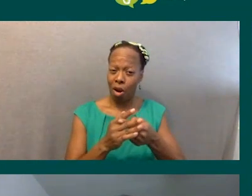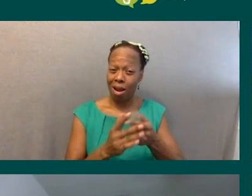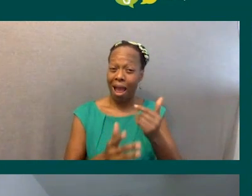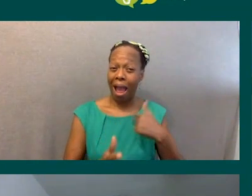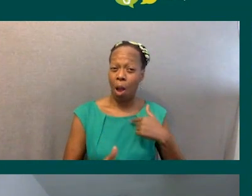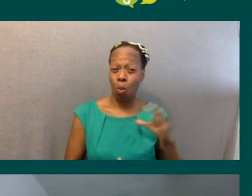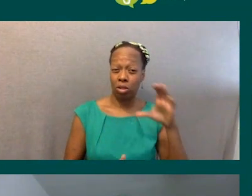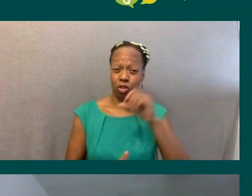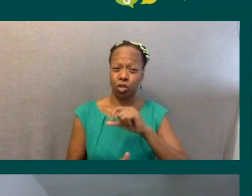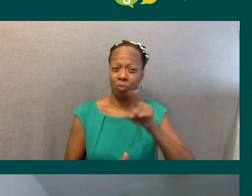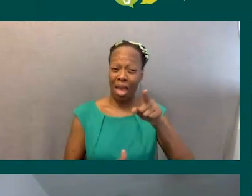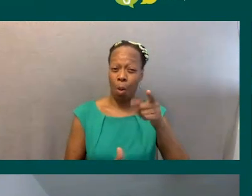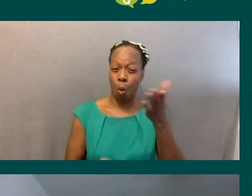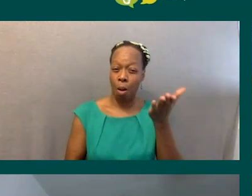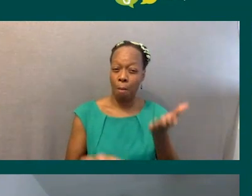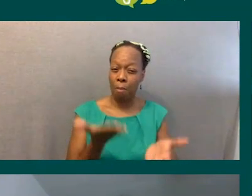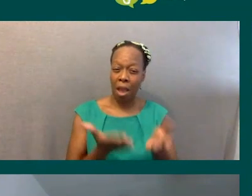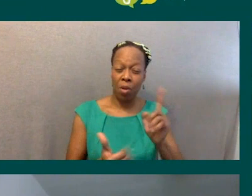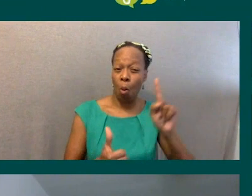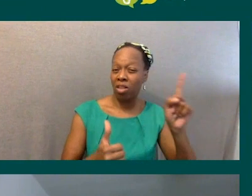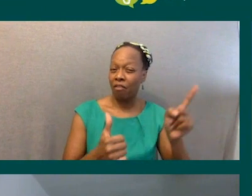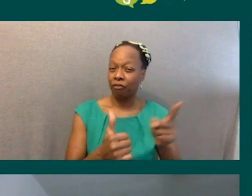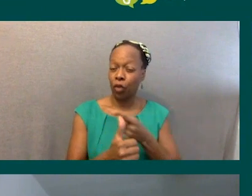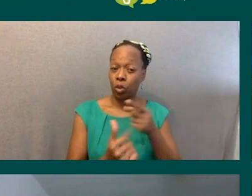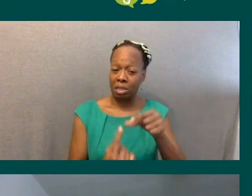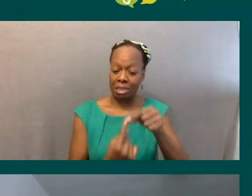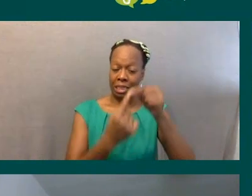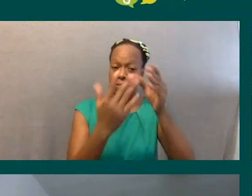that manifested interest in this area.